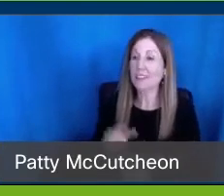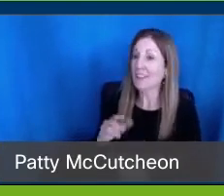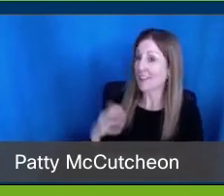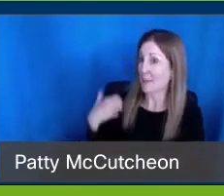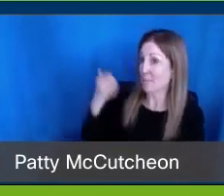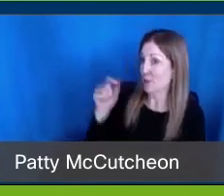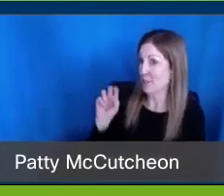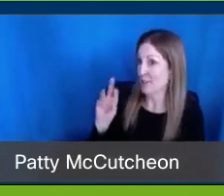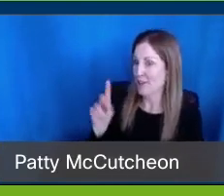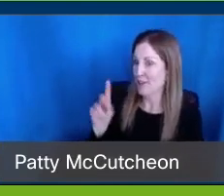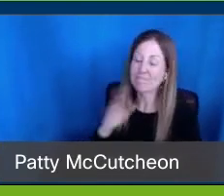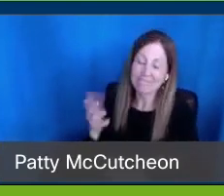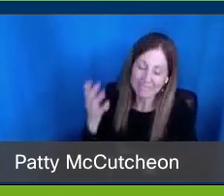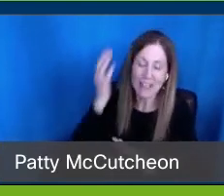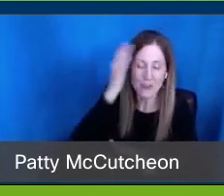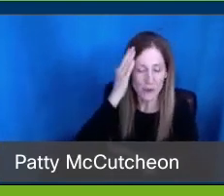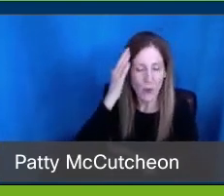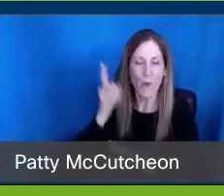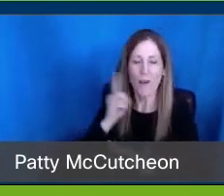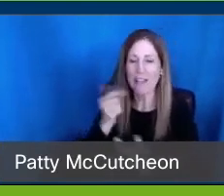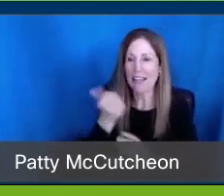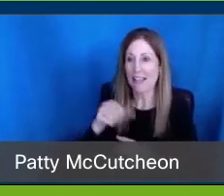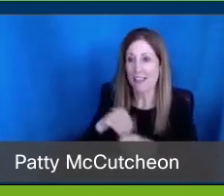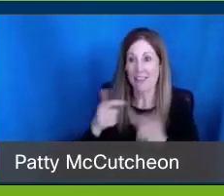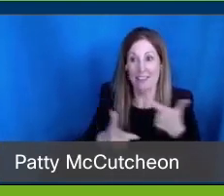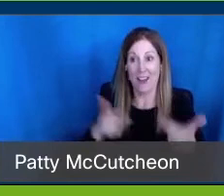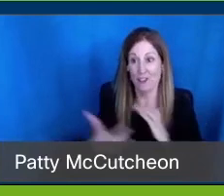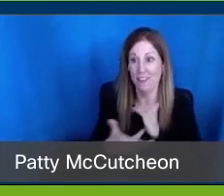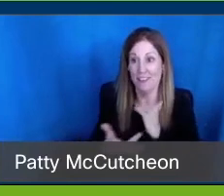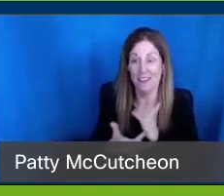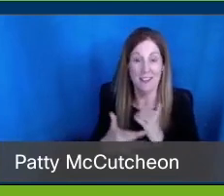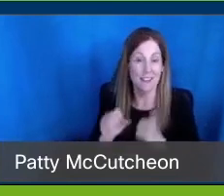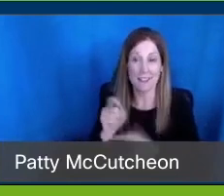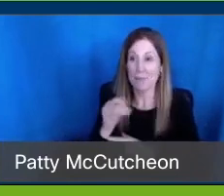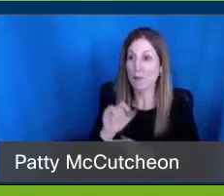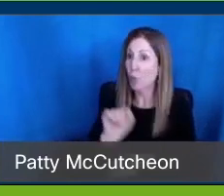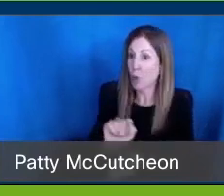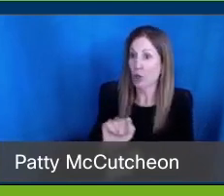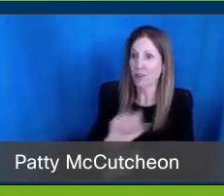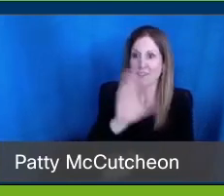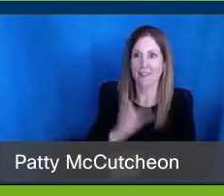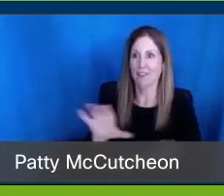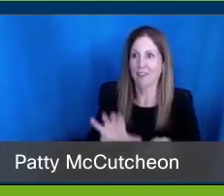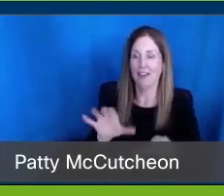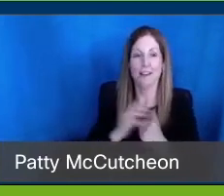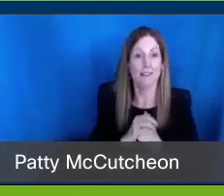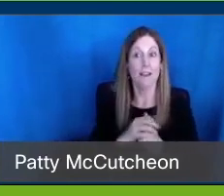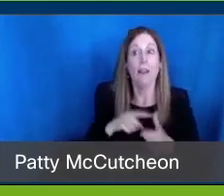any of us that are in this larger technology space, you know, our work is never done, and as the vendor platforms change, we evolve,